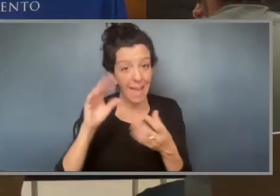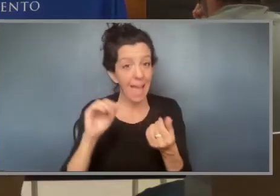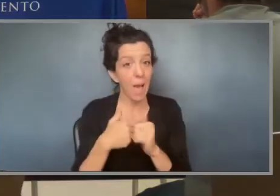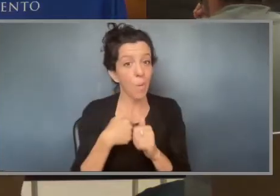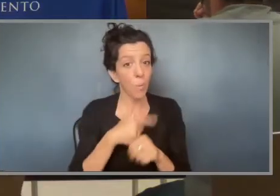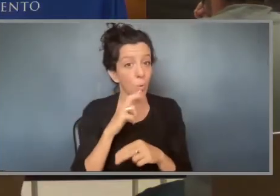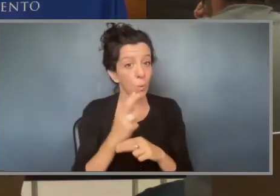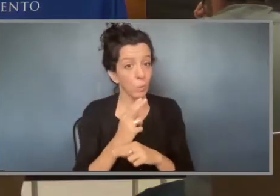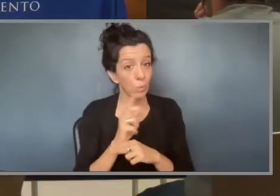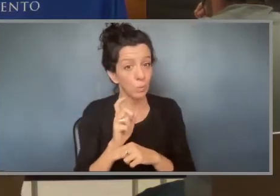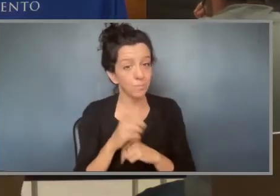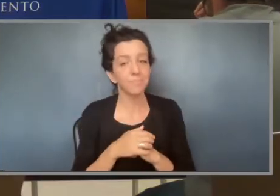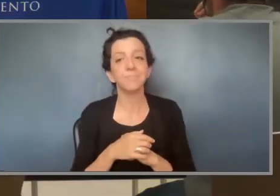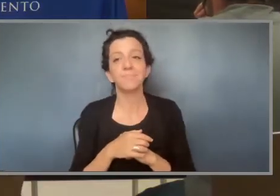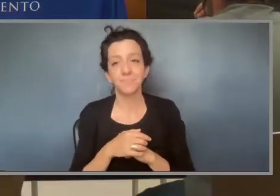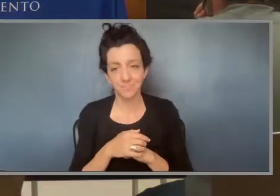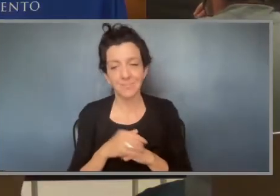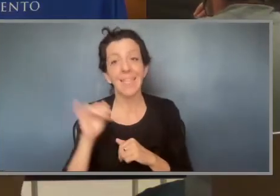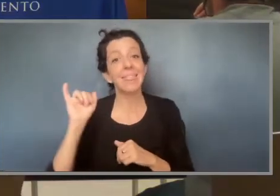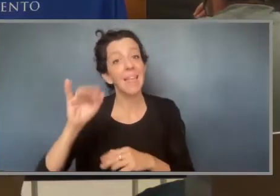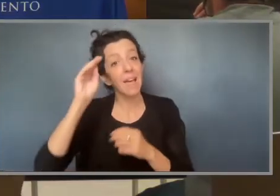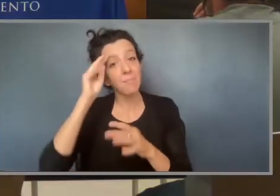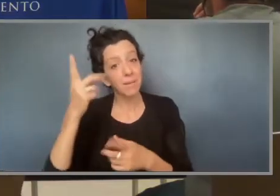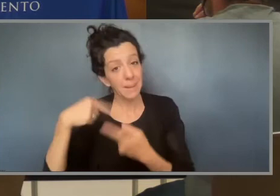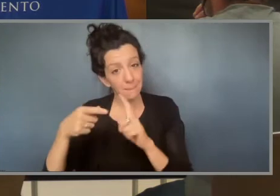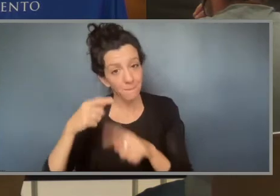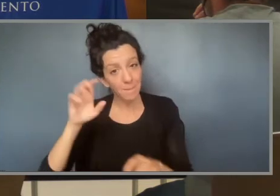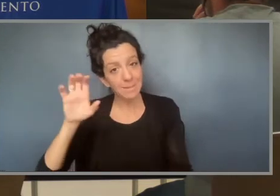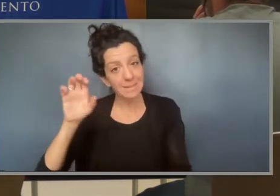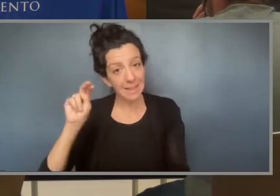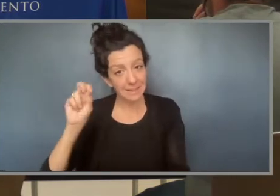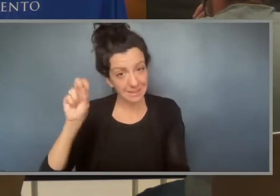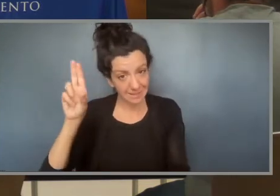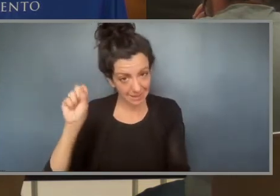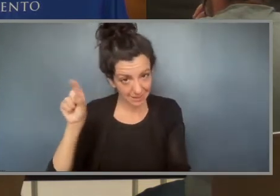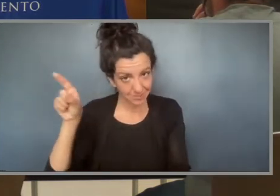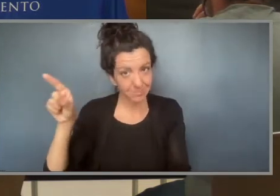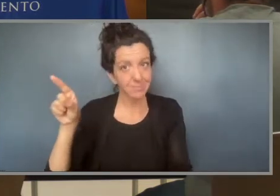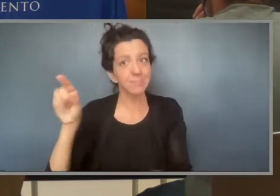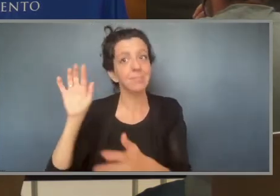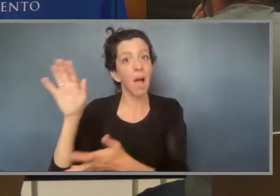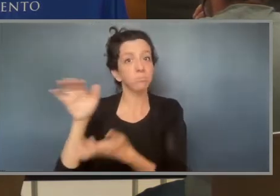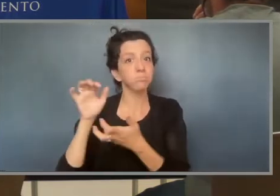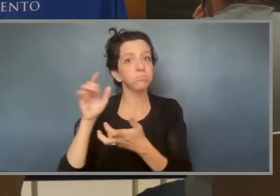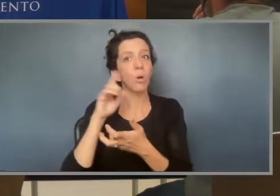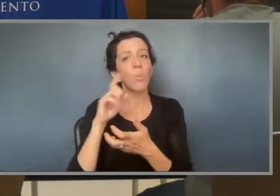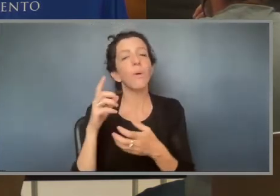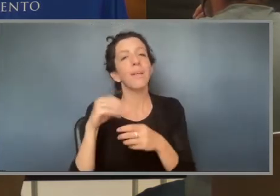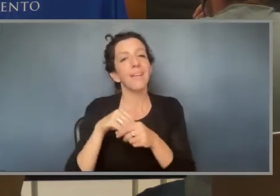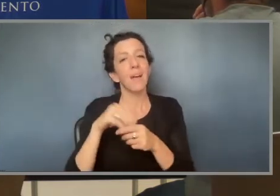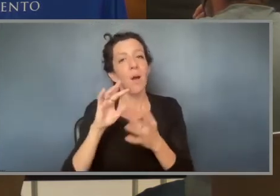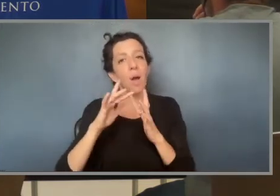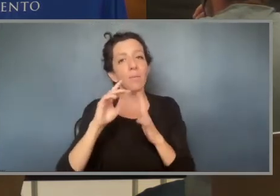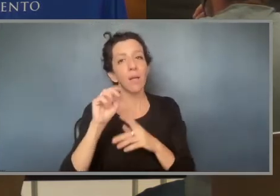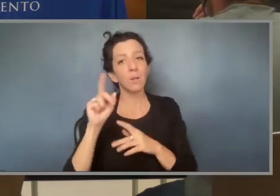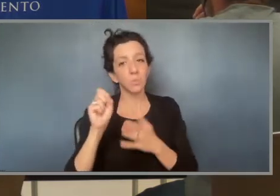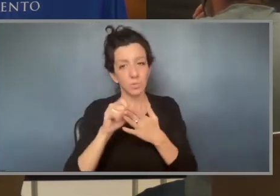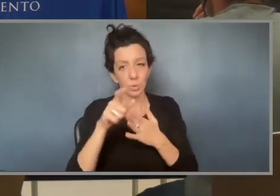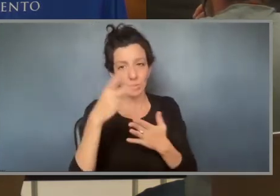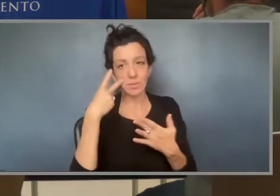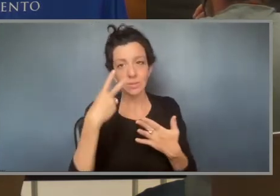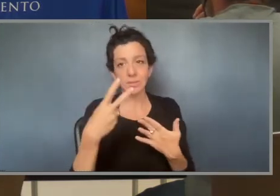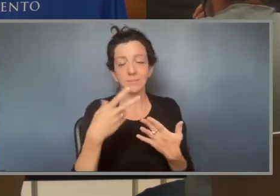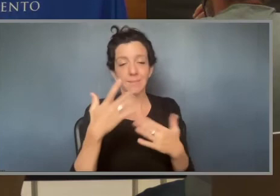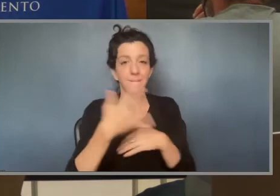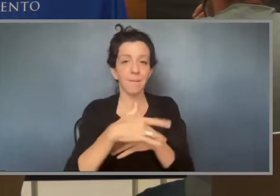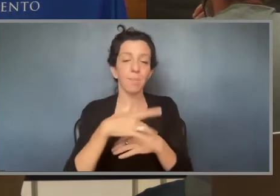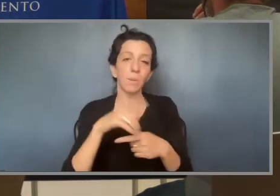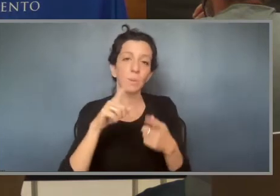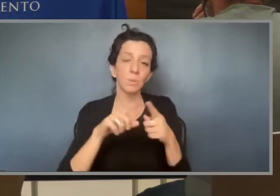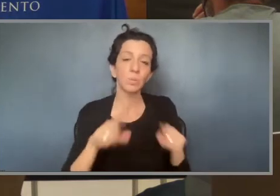Studio: How do we get that demographic information and how will we use it that demographic information comes from the